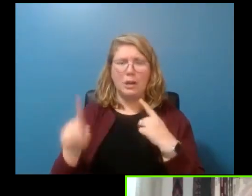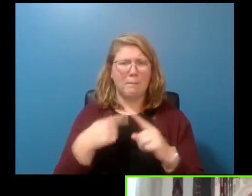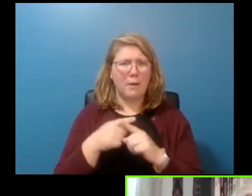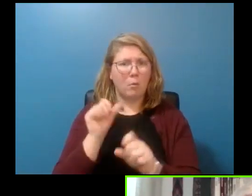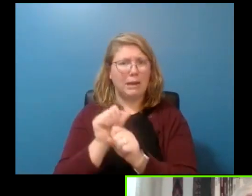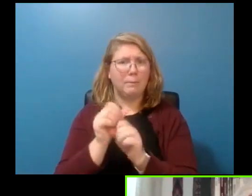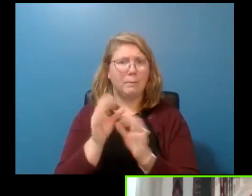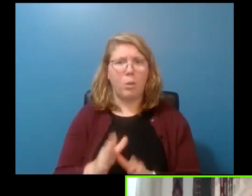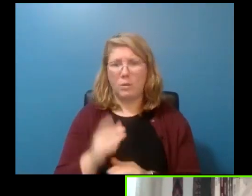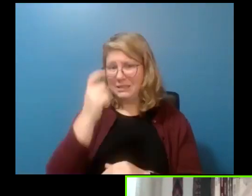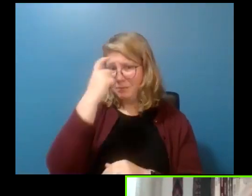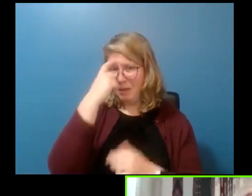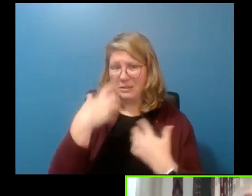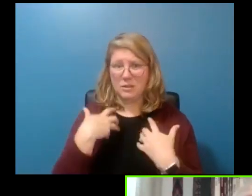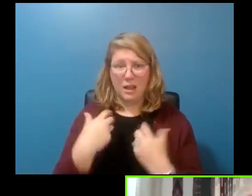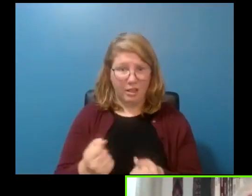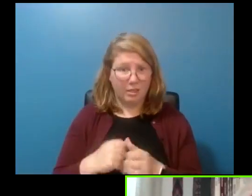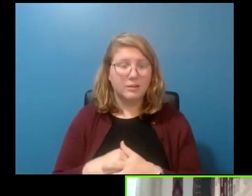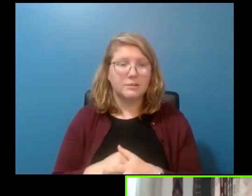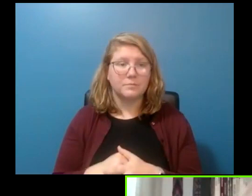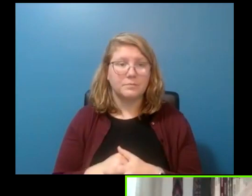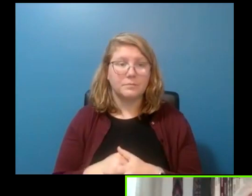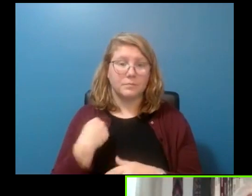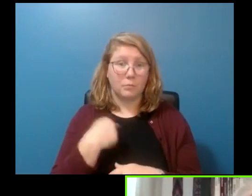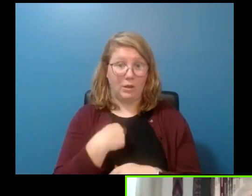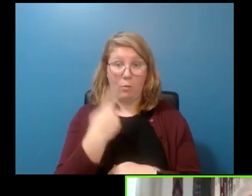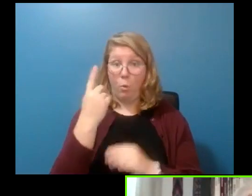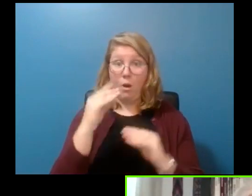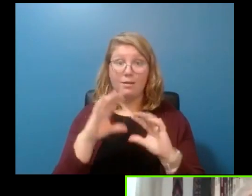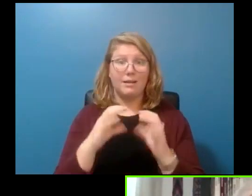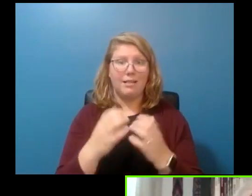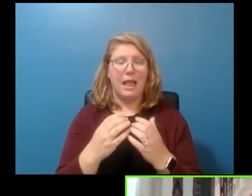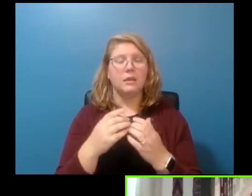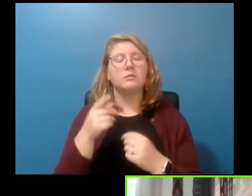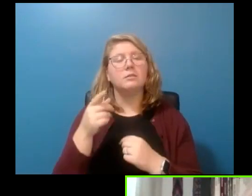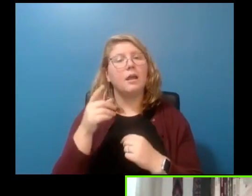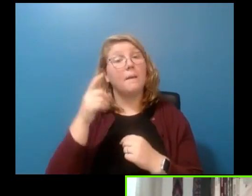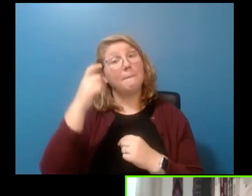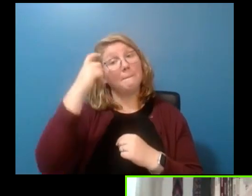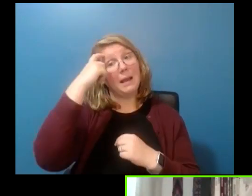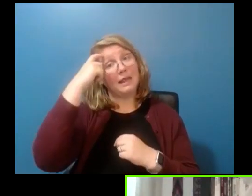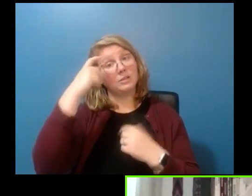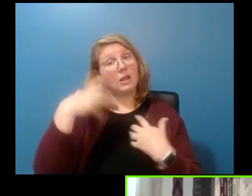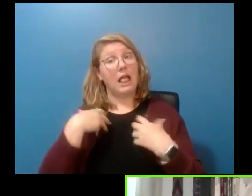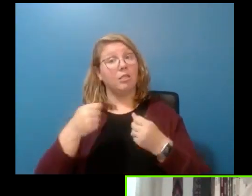wellness activities until mind, because that's the only way we're going to get through this.